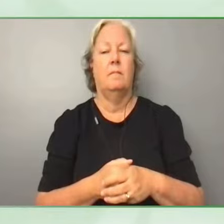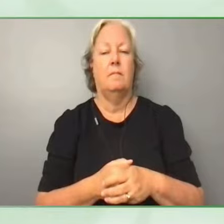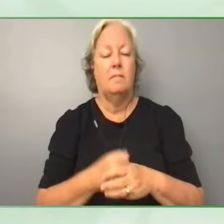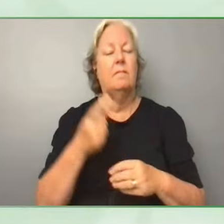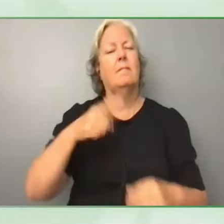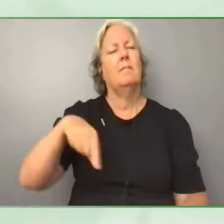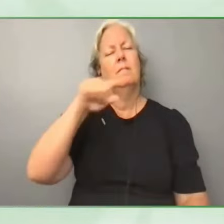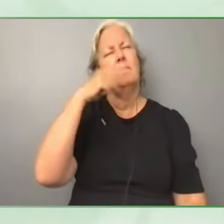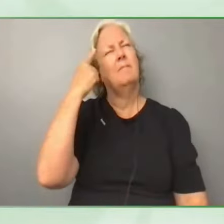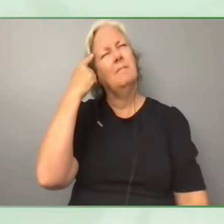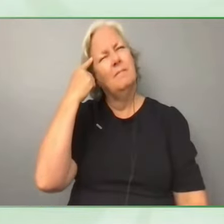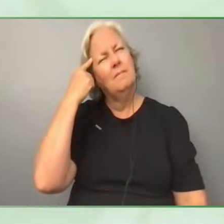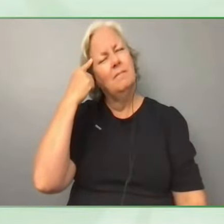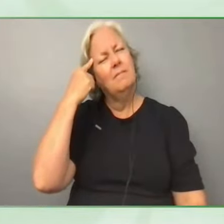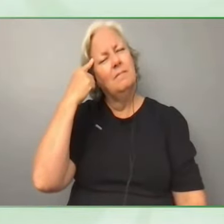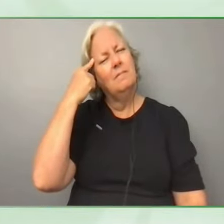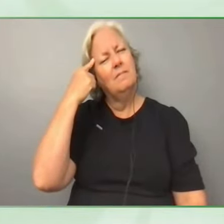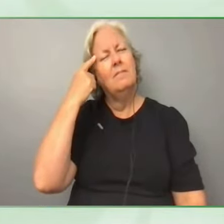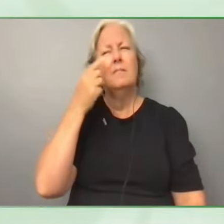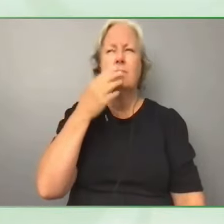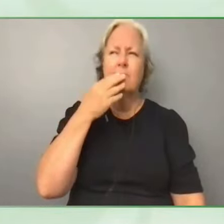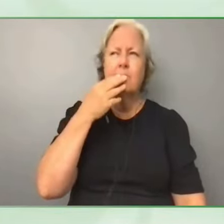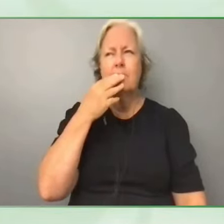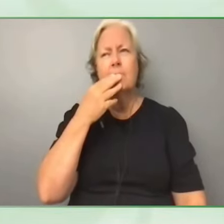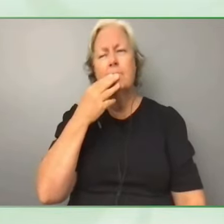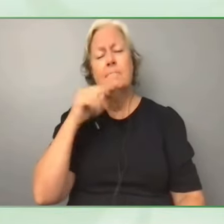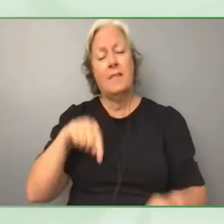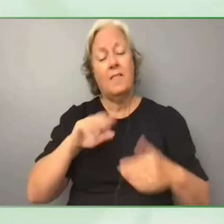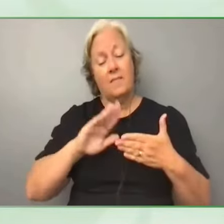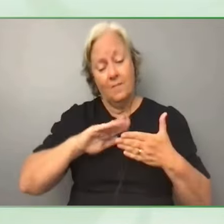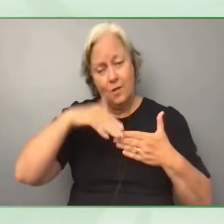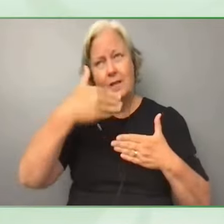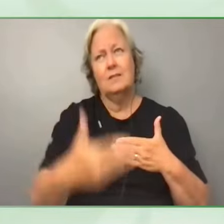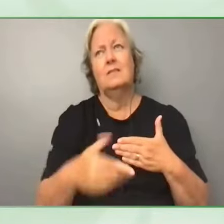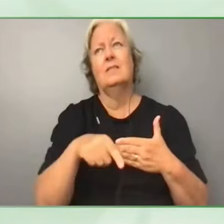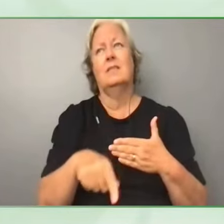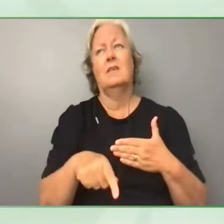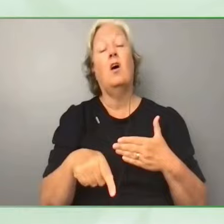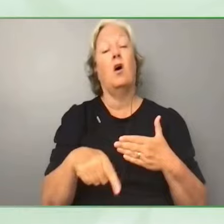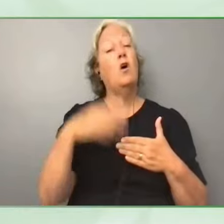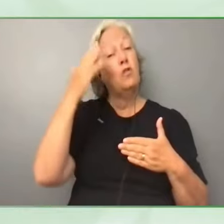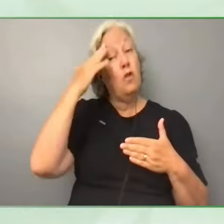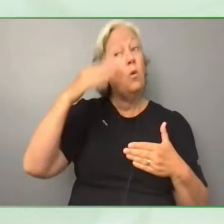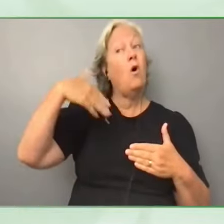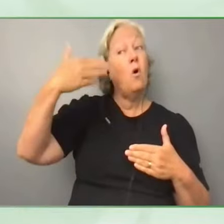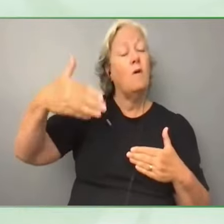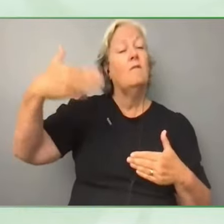the next step. There is going to come a time when they will be able to hang the